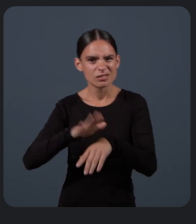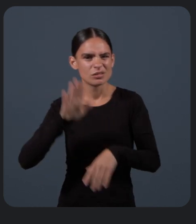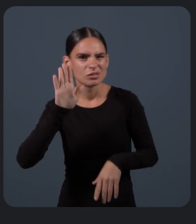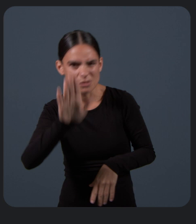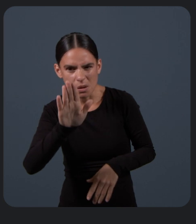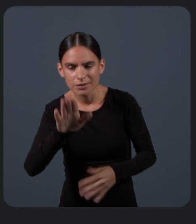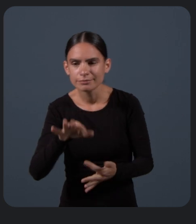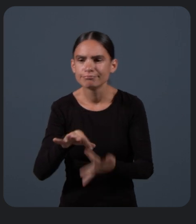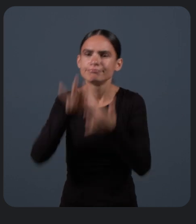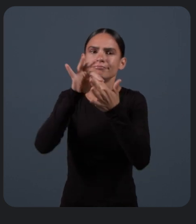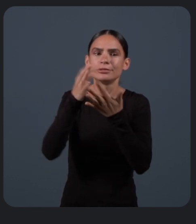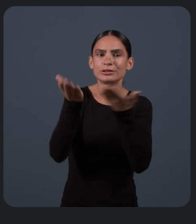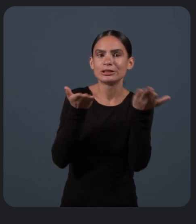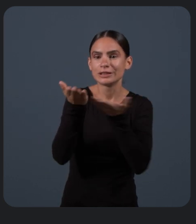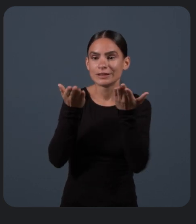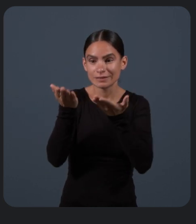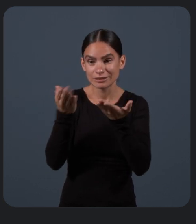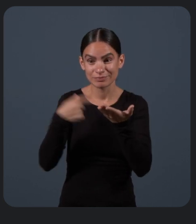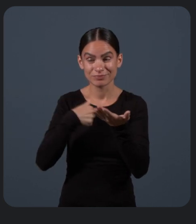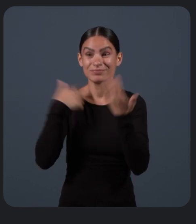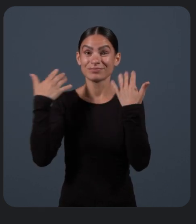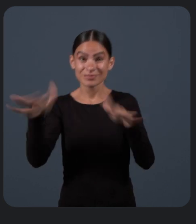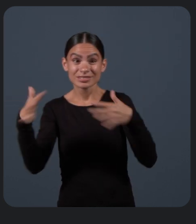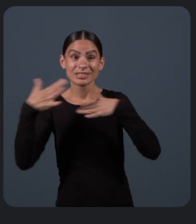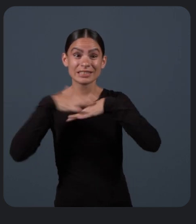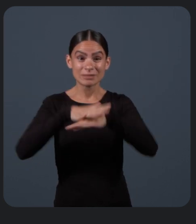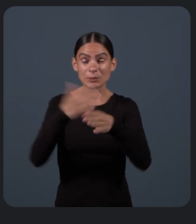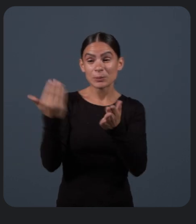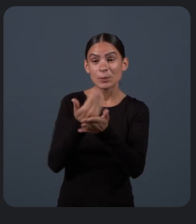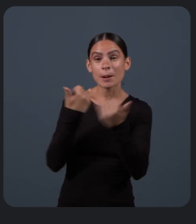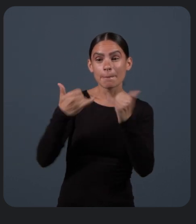And we've integrated with the new Play Integrity API